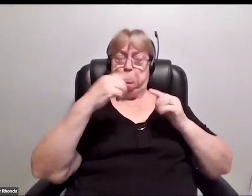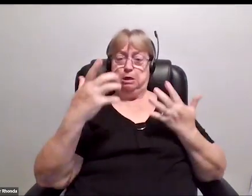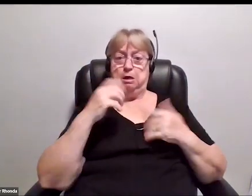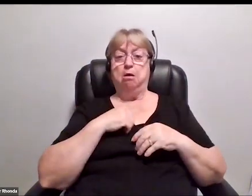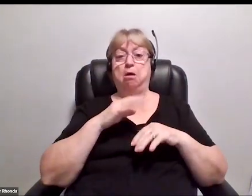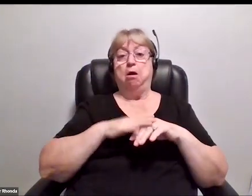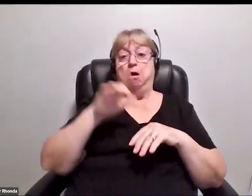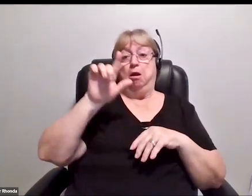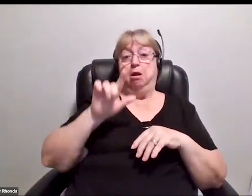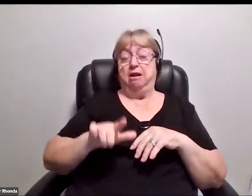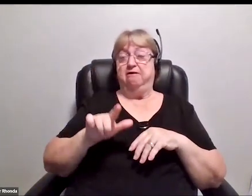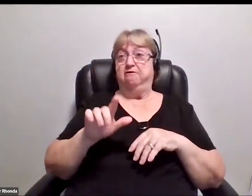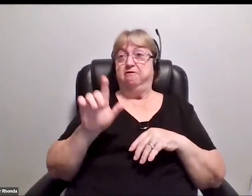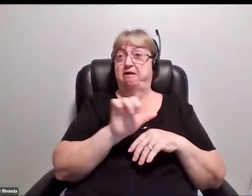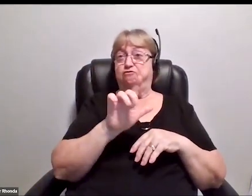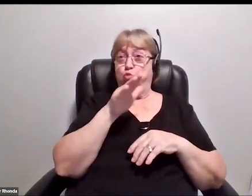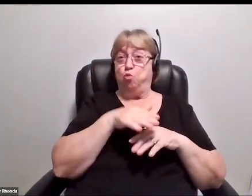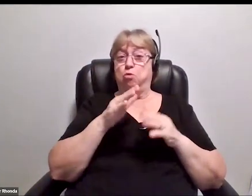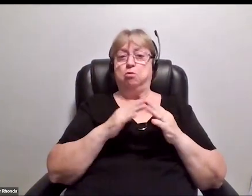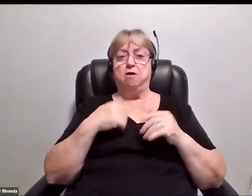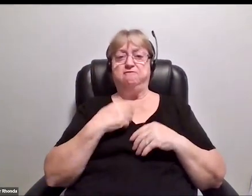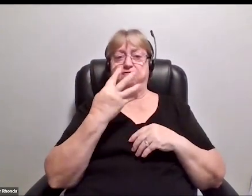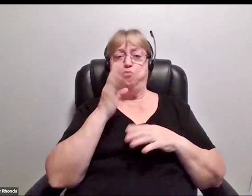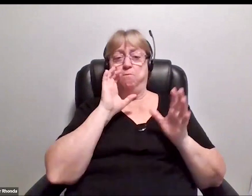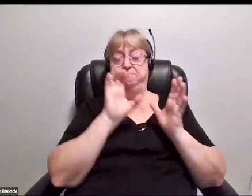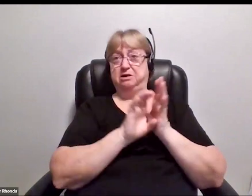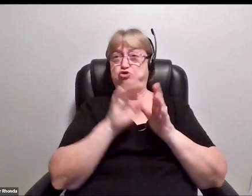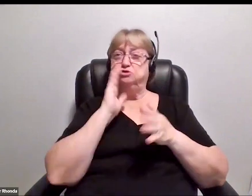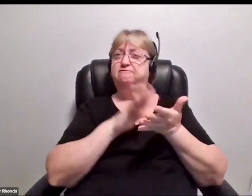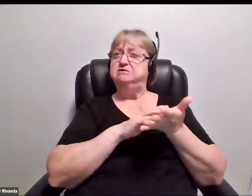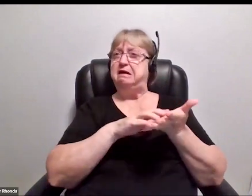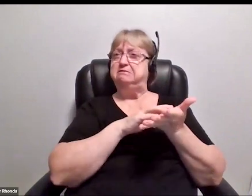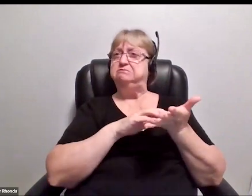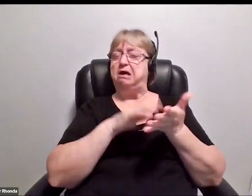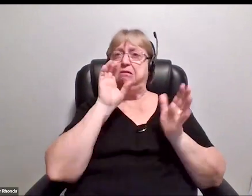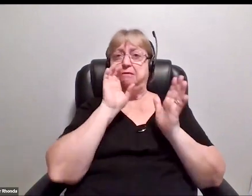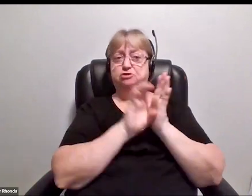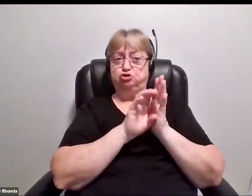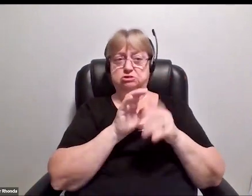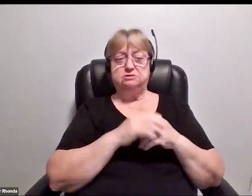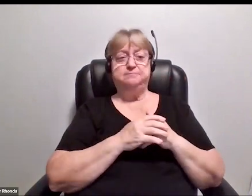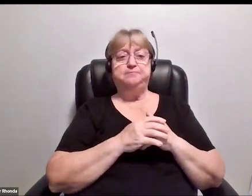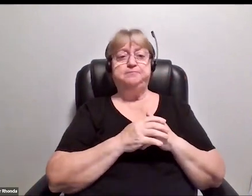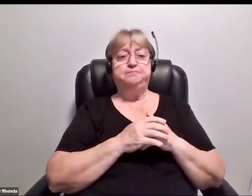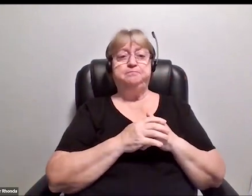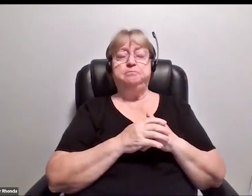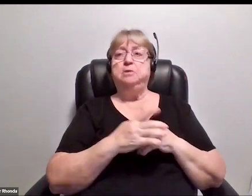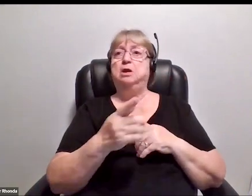we will find four examples of tactile images developed within the project. The top images show the earth's magnetosphere